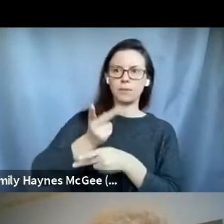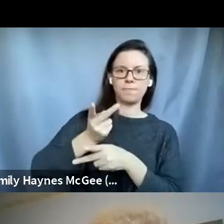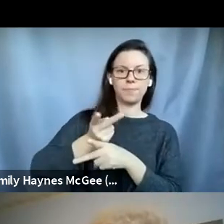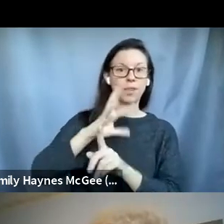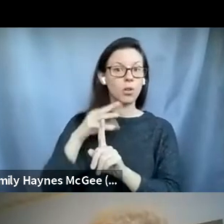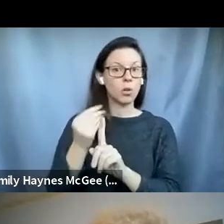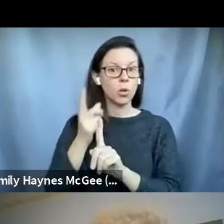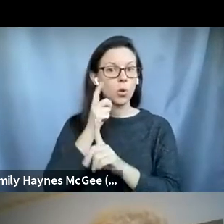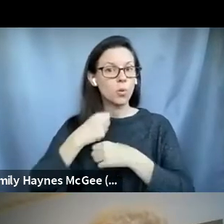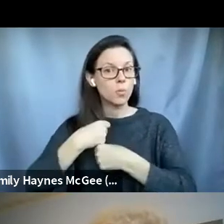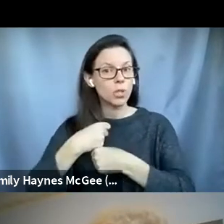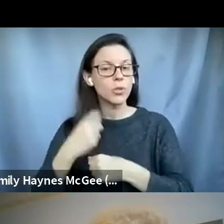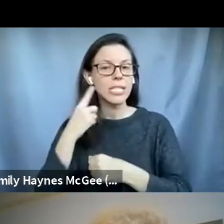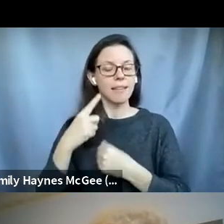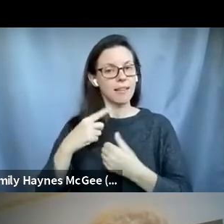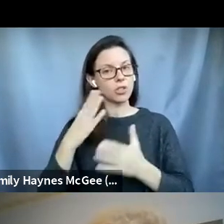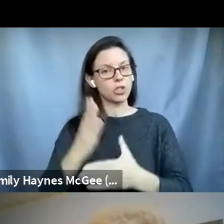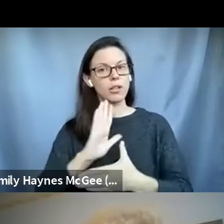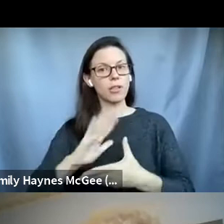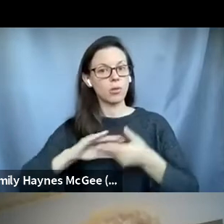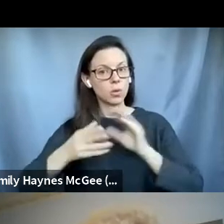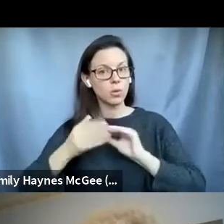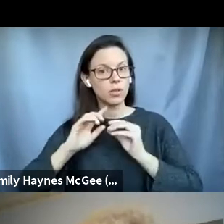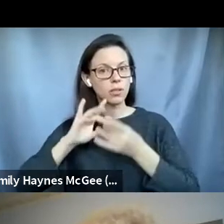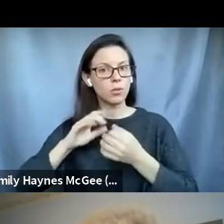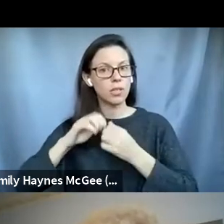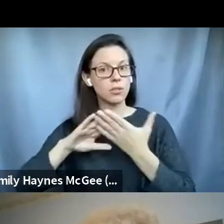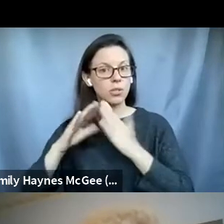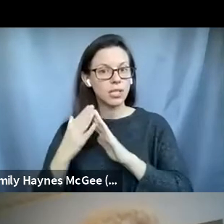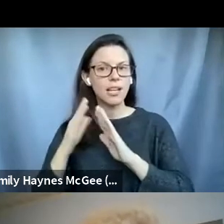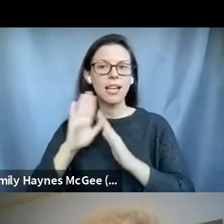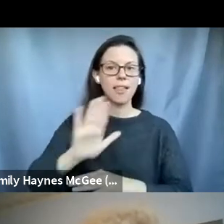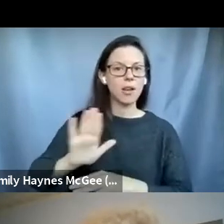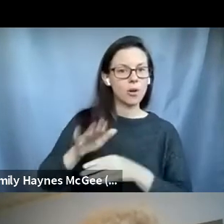say their narratives of the cities and as places and the diverse people who make it